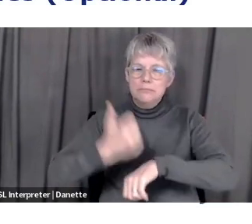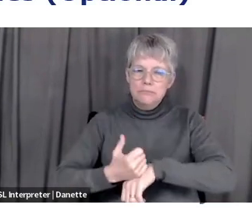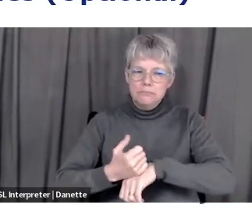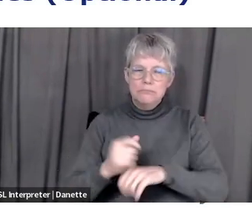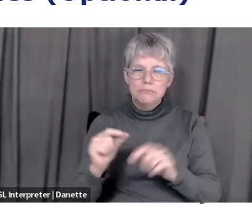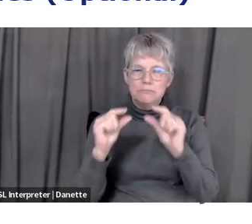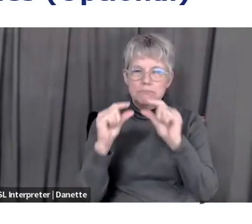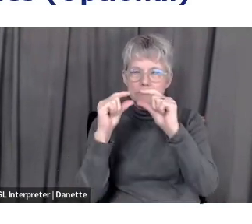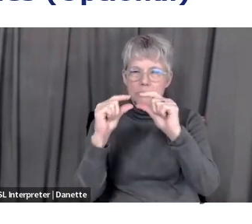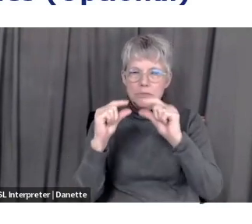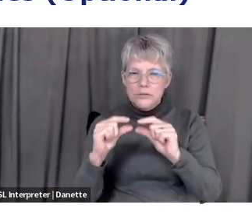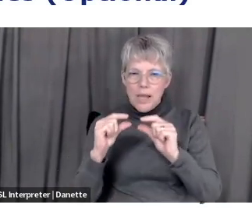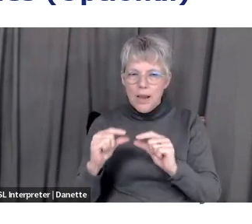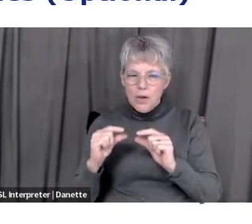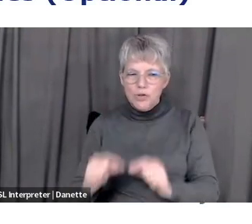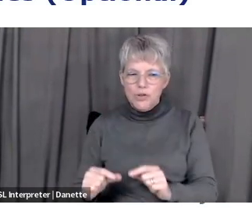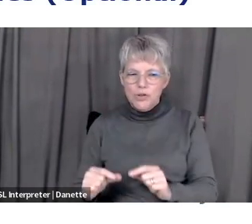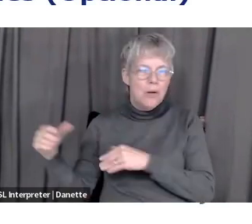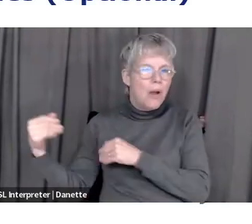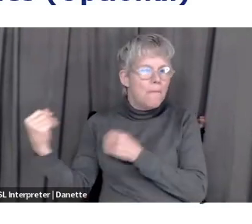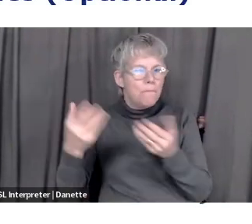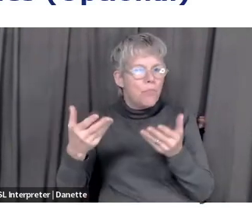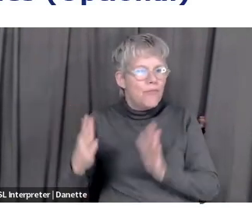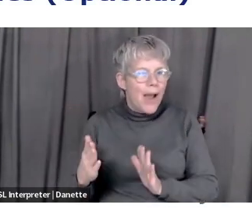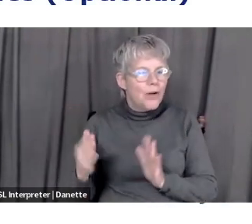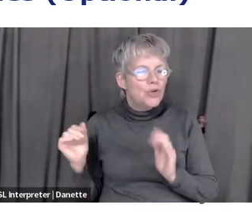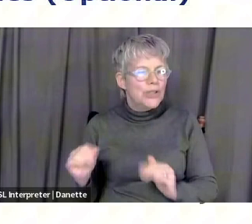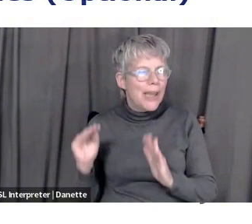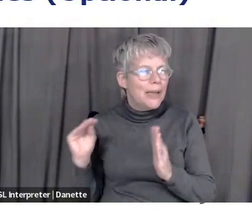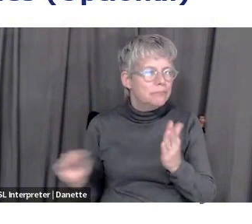These are optional as well and we can work with providers to to add these.